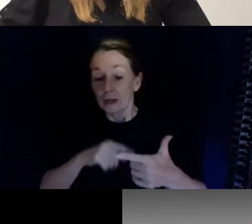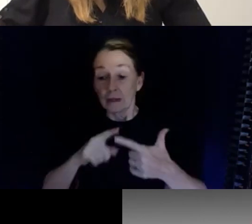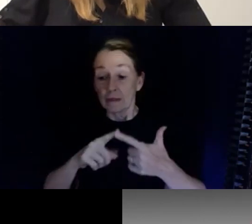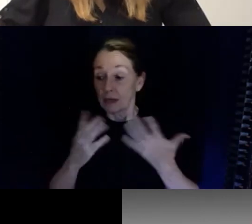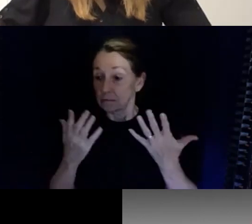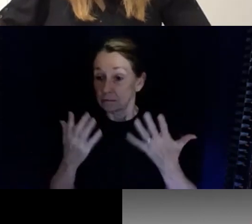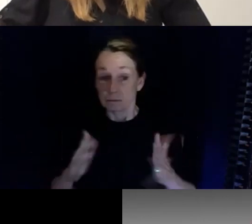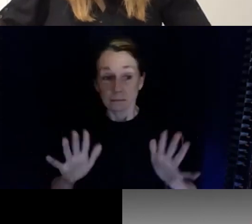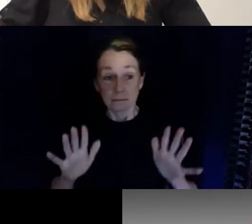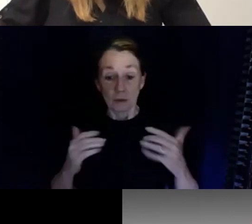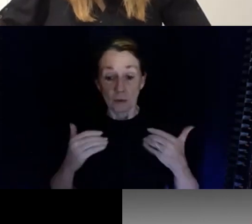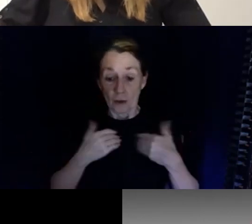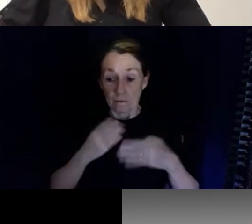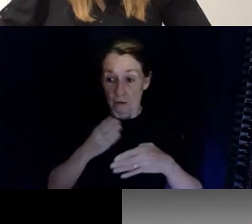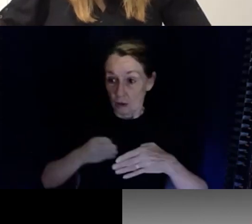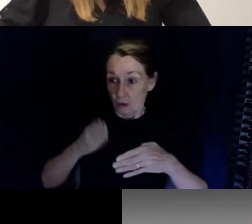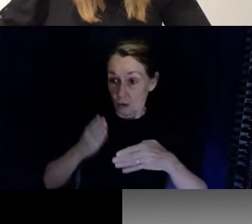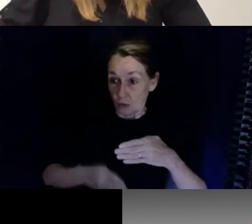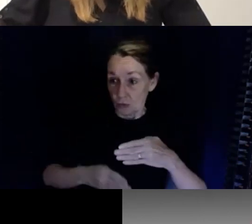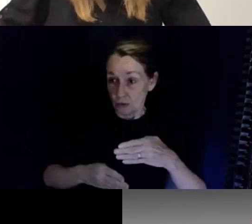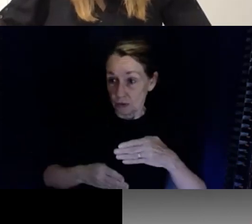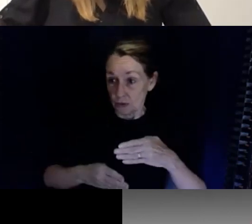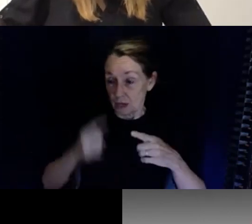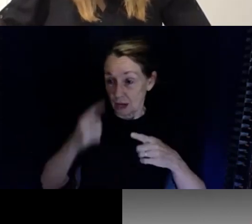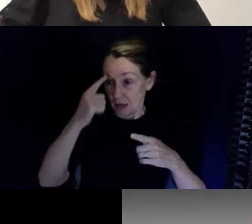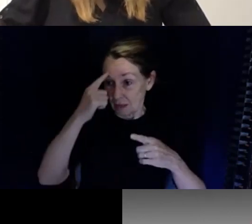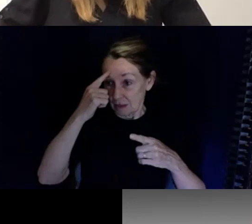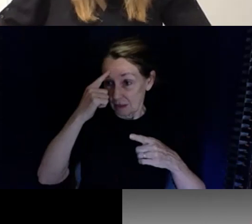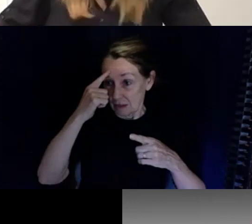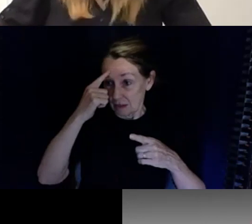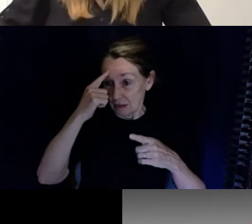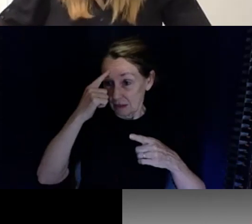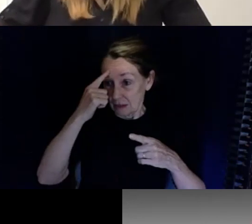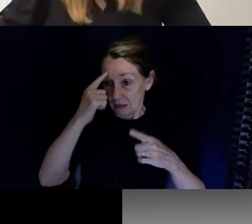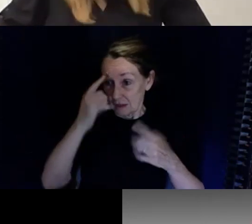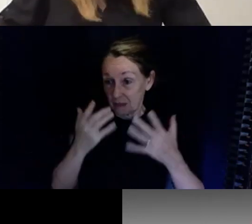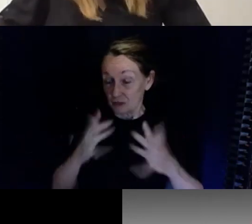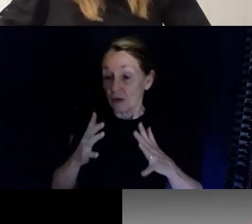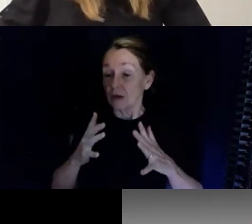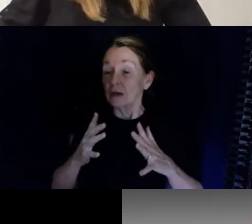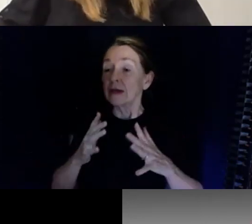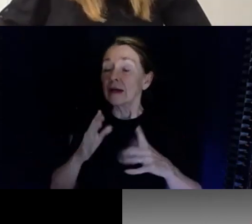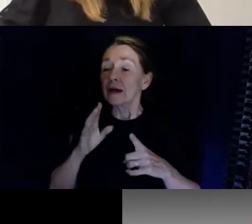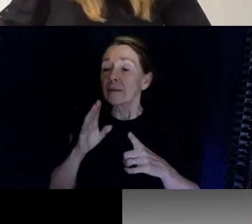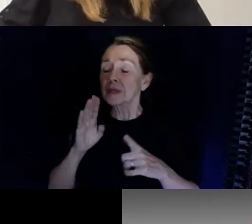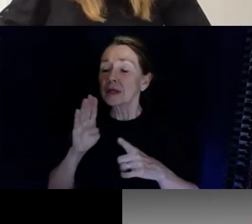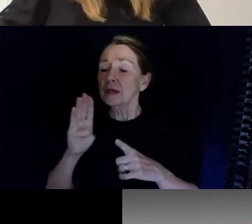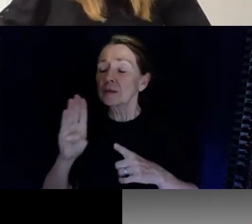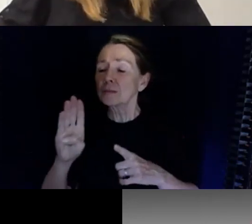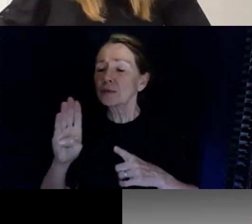I WILL SEND THAT OUT TO EVERYBODY VIA E-MAIL. AND THEN, THAT WRAPS IT UP. WE HAVE THE CONCLUSION.